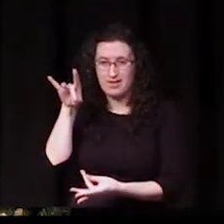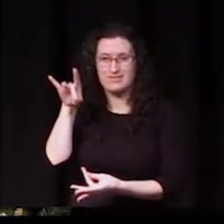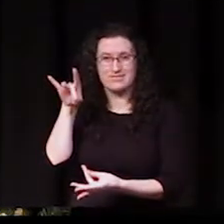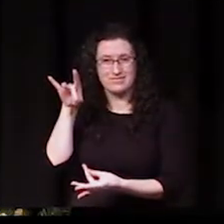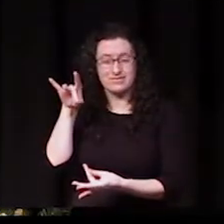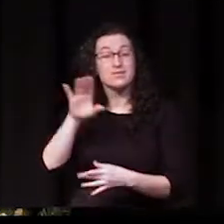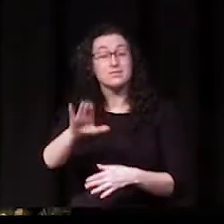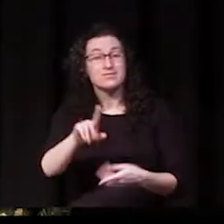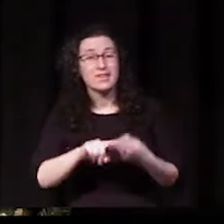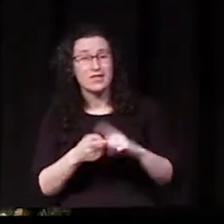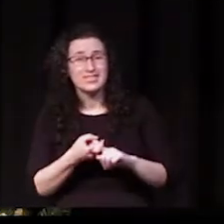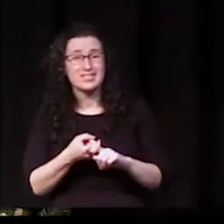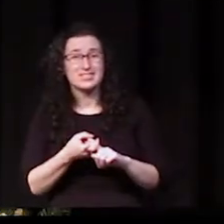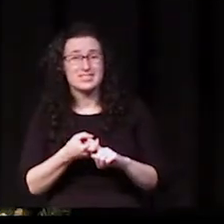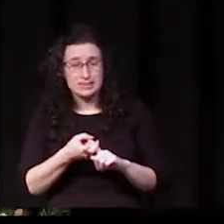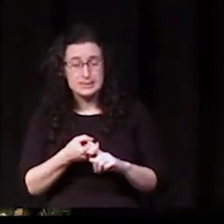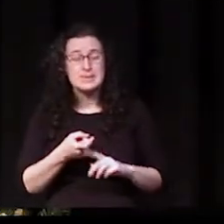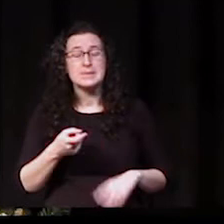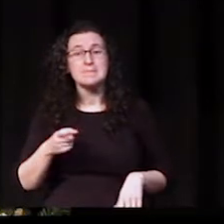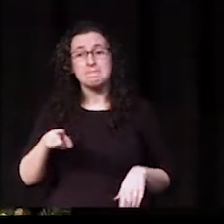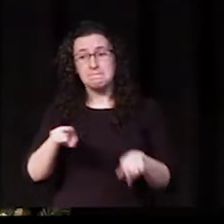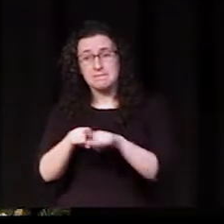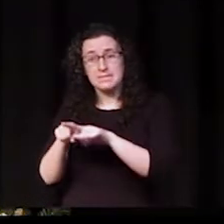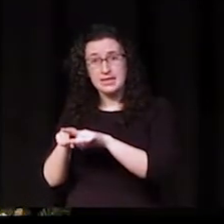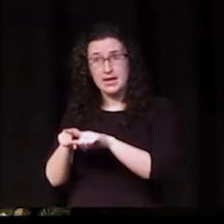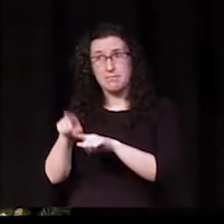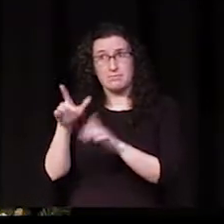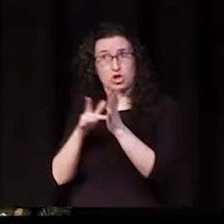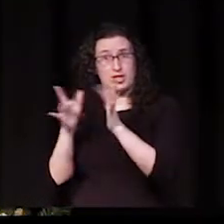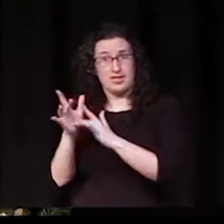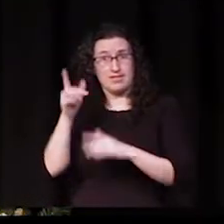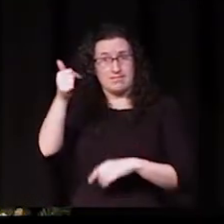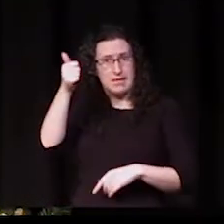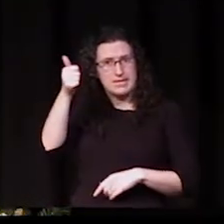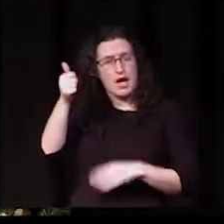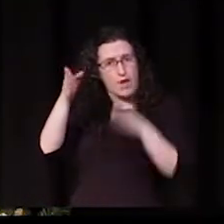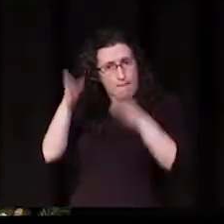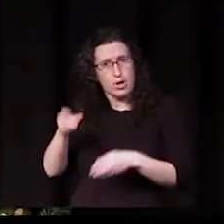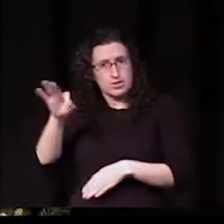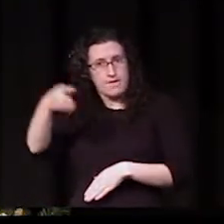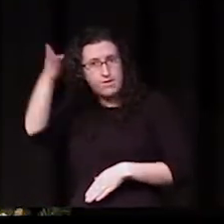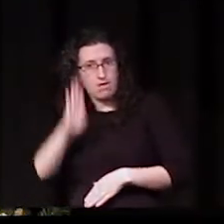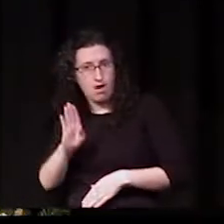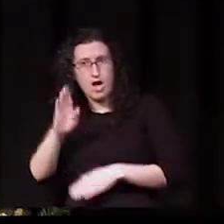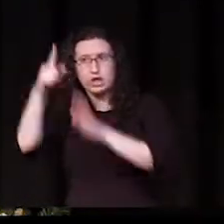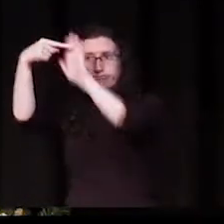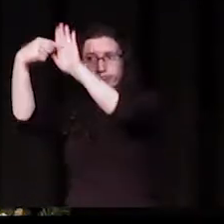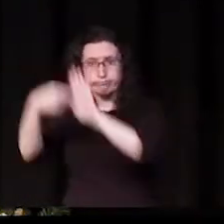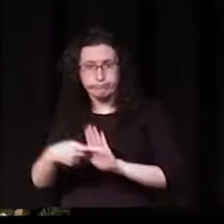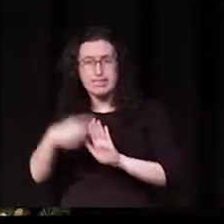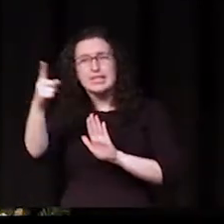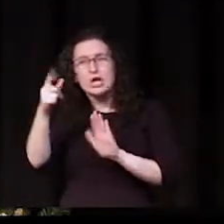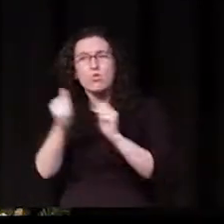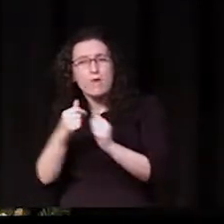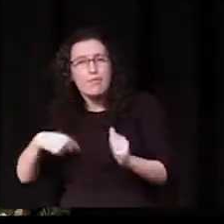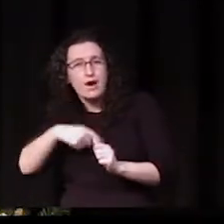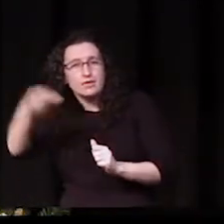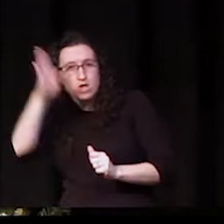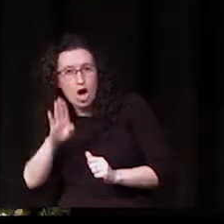Friends, just as Jesus is the person of God who was revealed as our with us God in the incarnation,